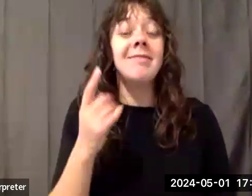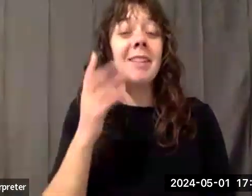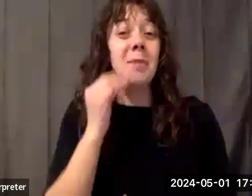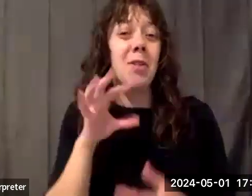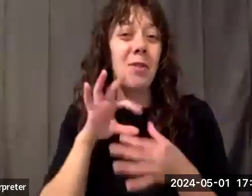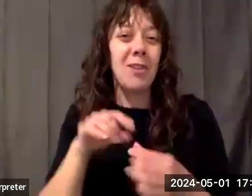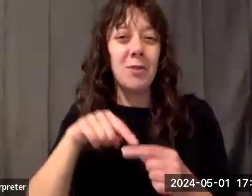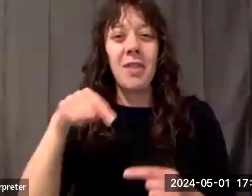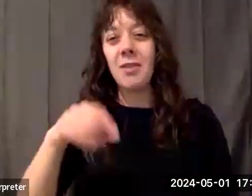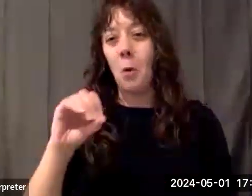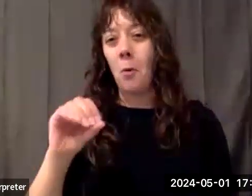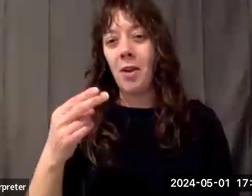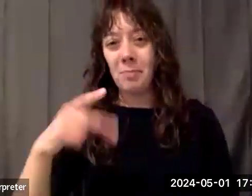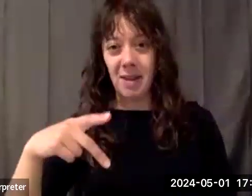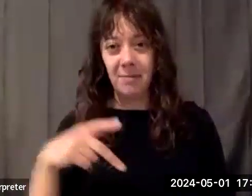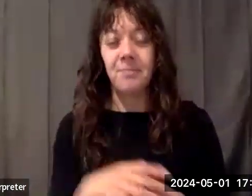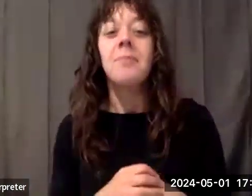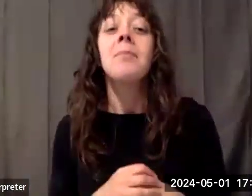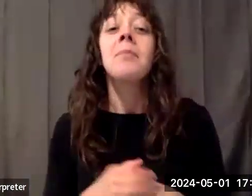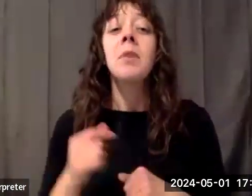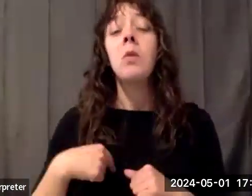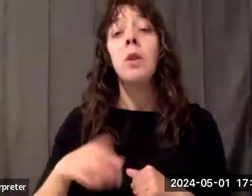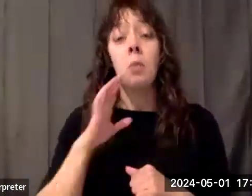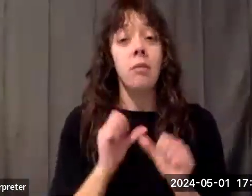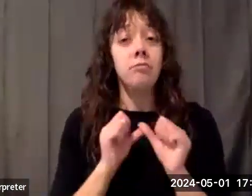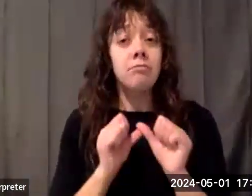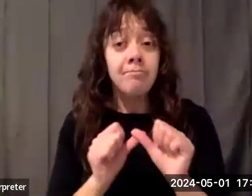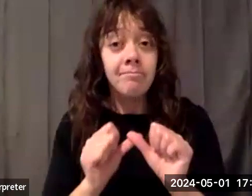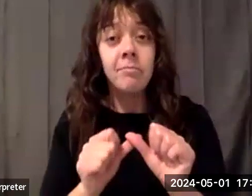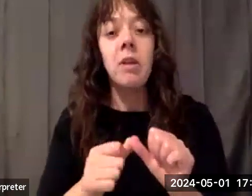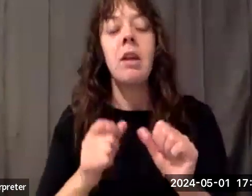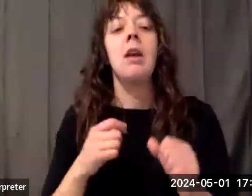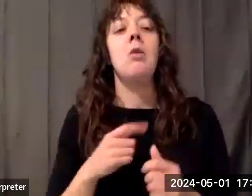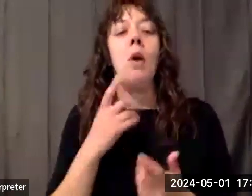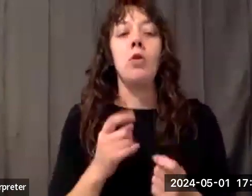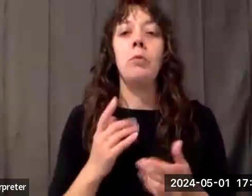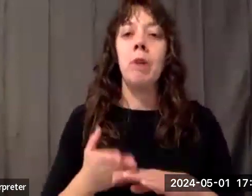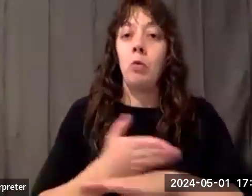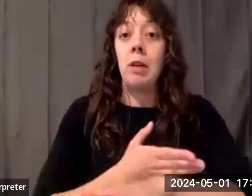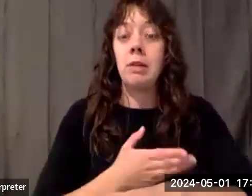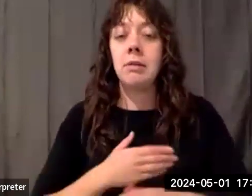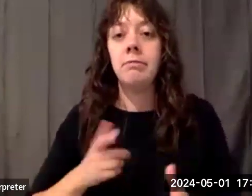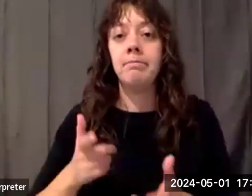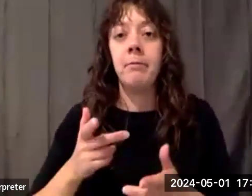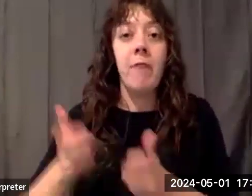to support these credentials in the next weeks and months to decrease our processing timeframes. I'll now turn the floor over to our office director,